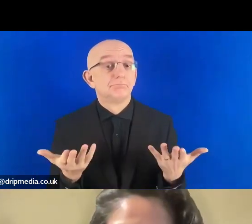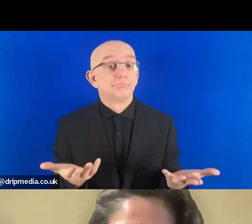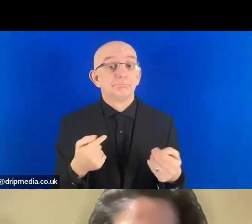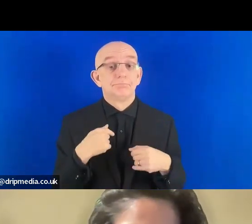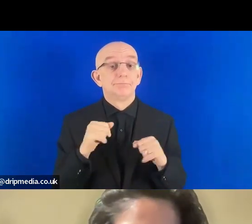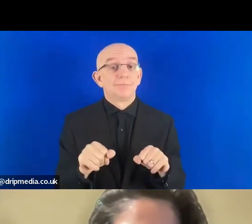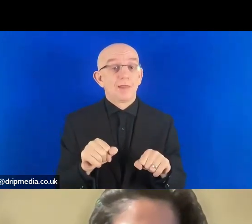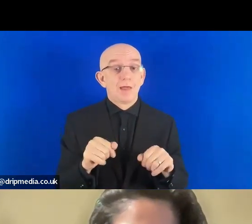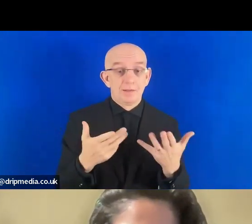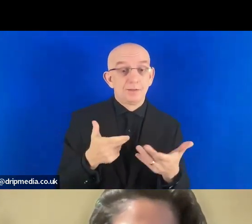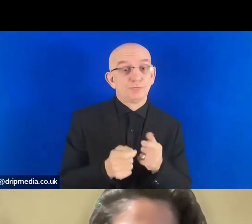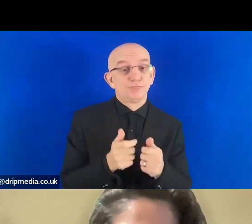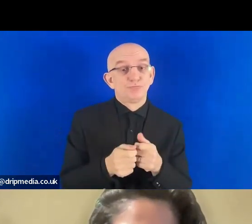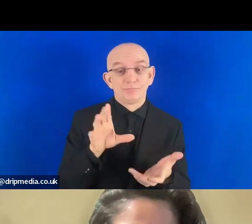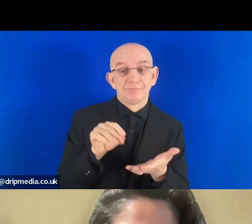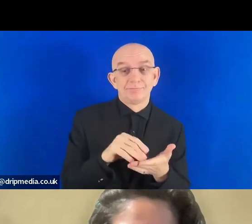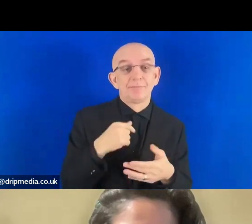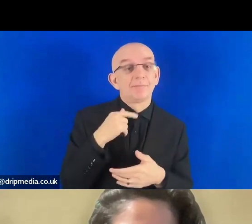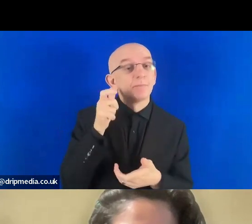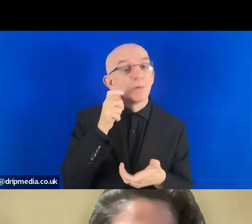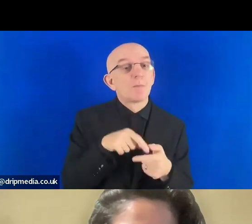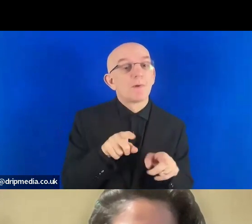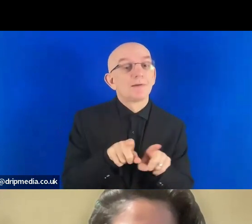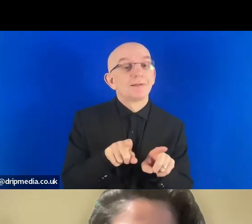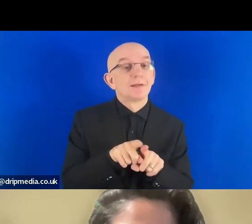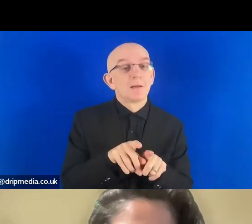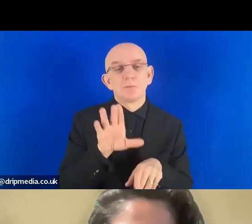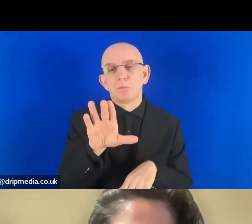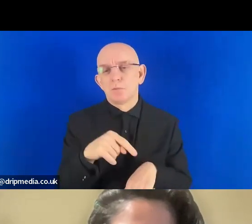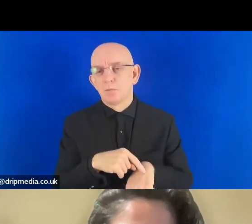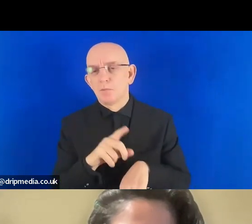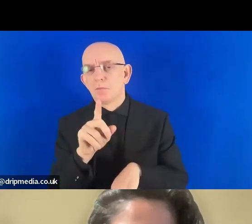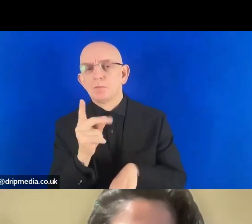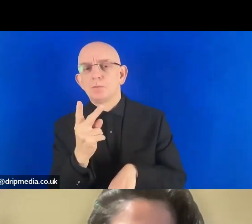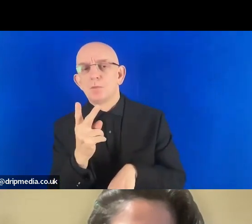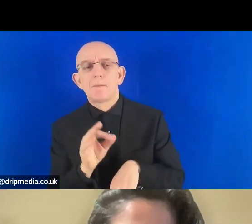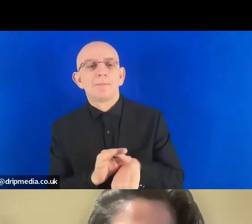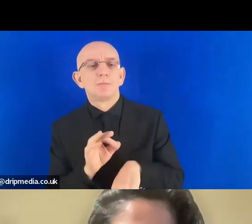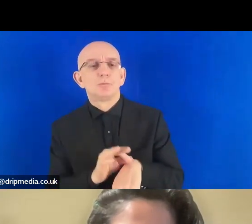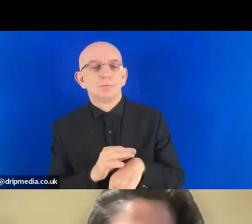I think I can give it a few minutes, for more folks to get onto the platform.